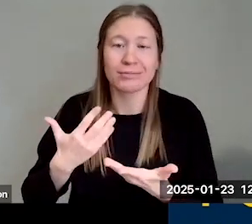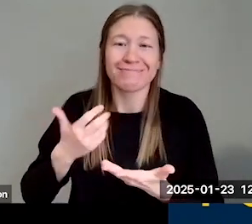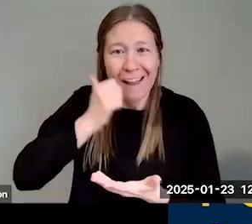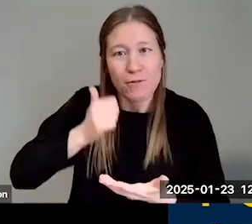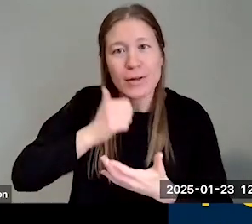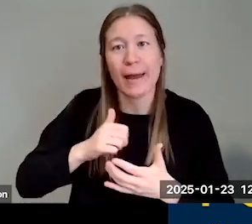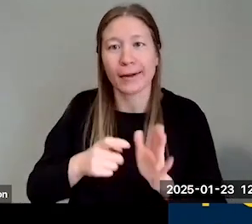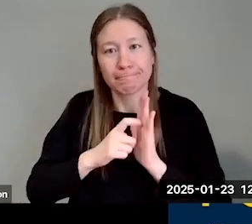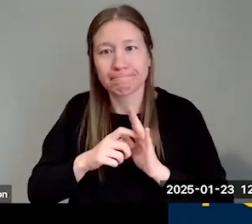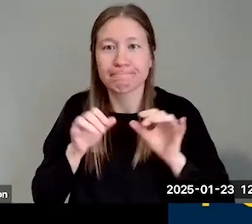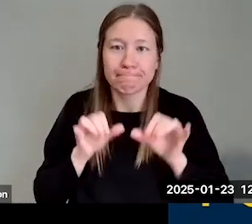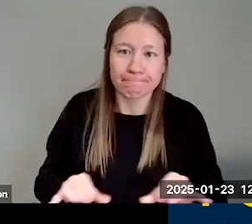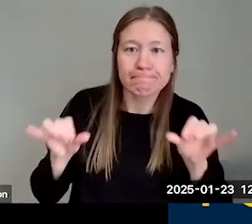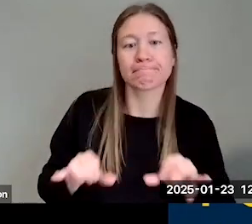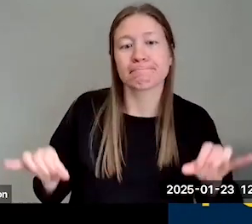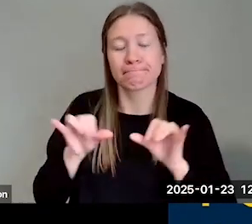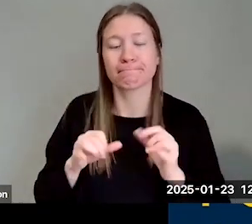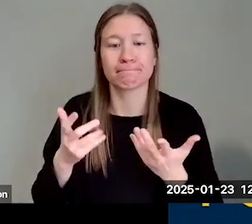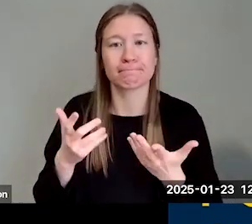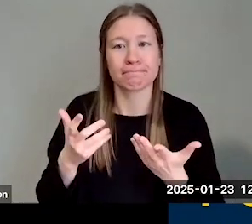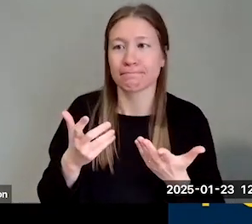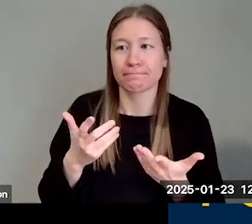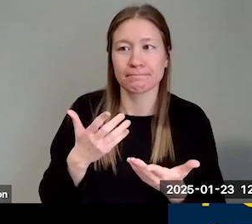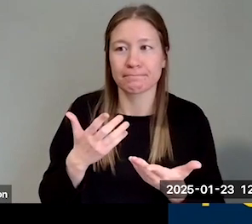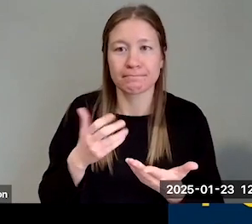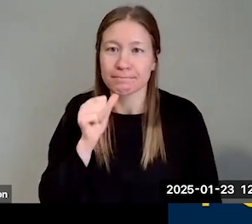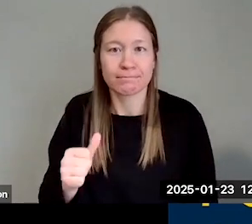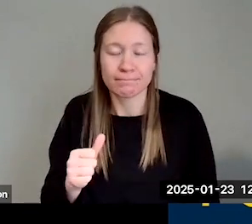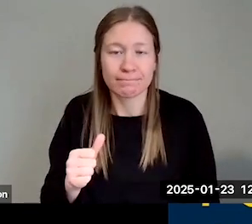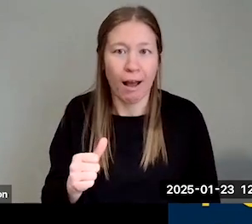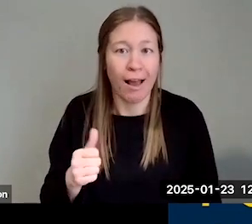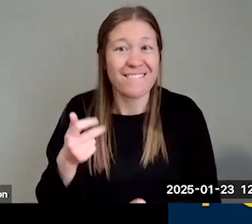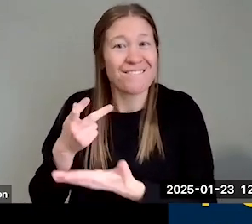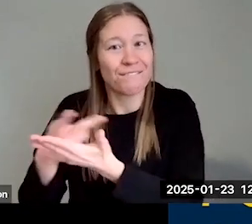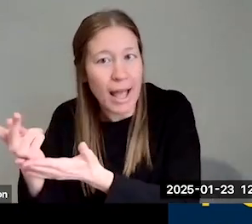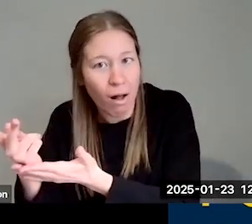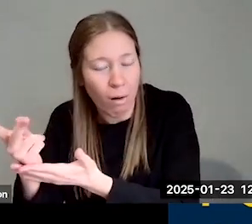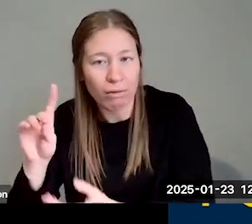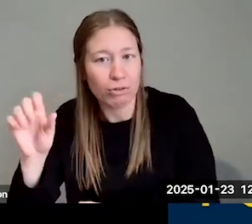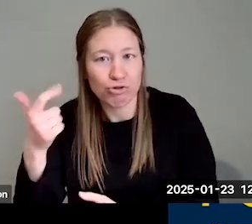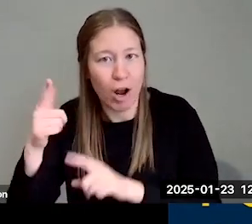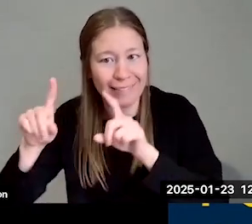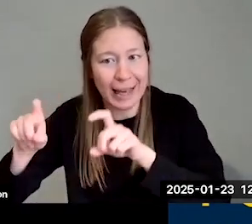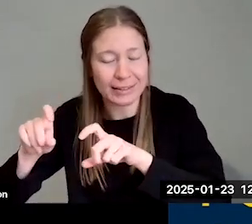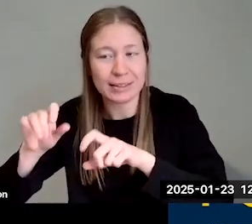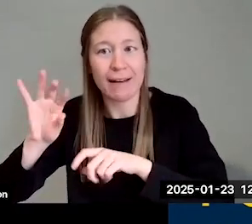and that they have not failed that drug test if that shows up.